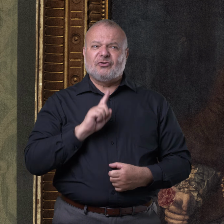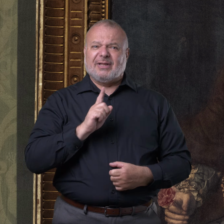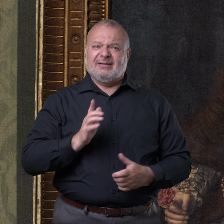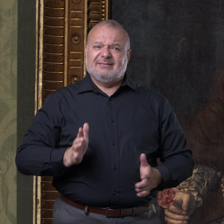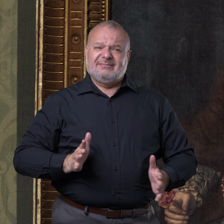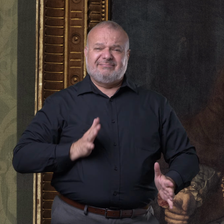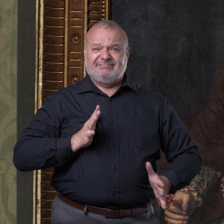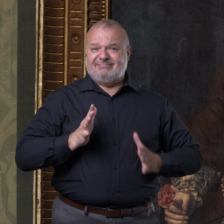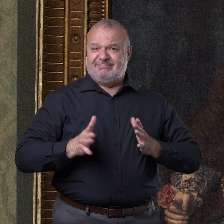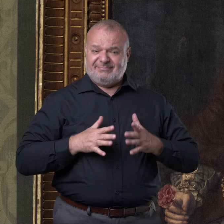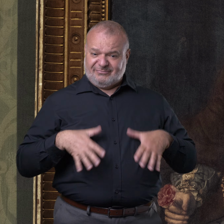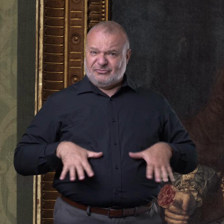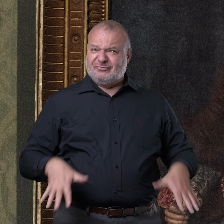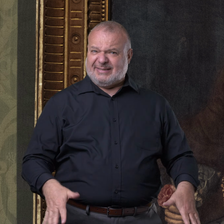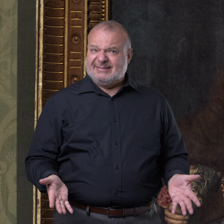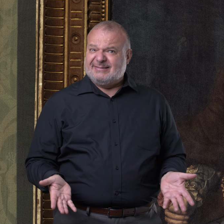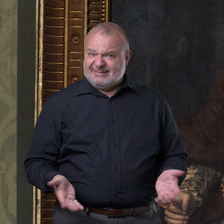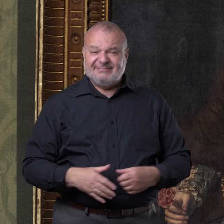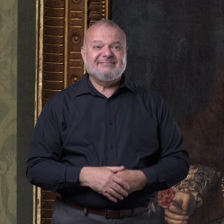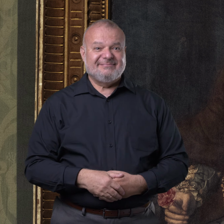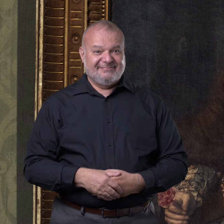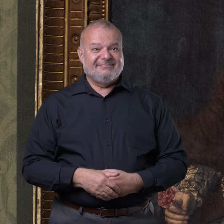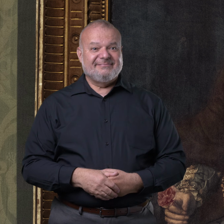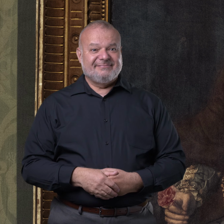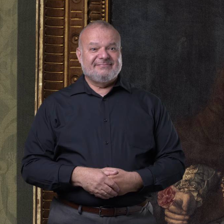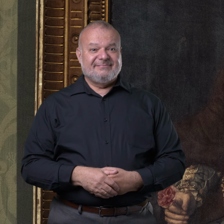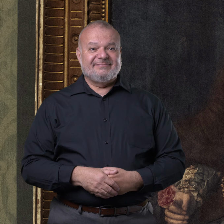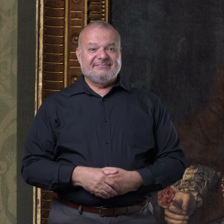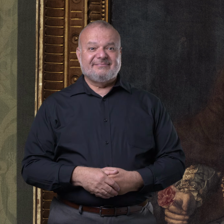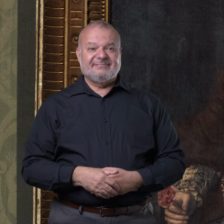She is extremely elegantly attired.